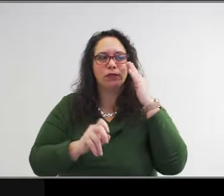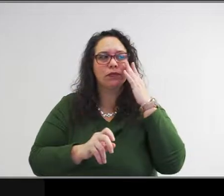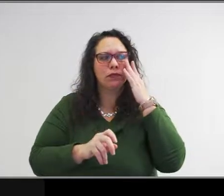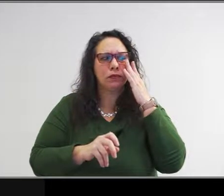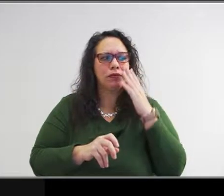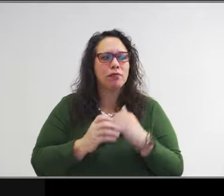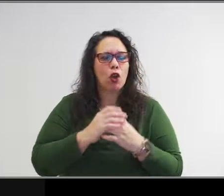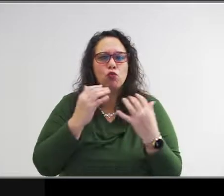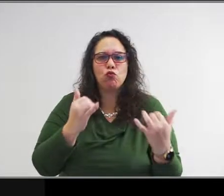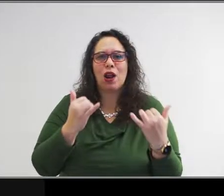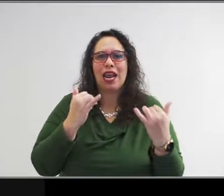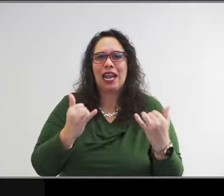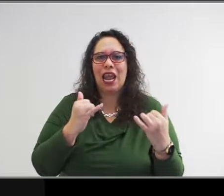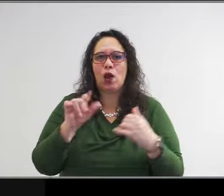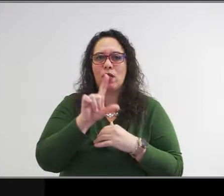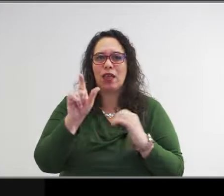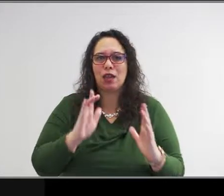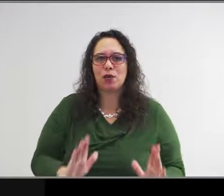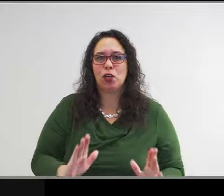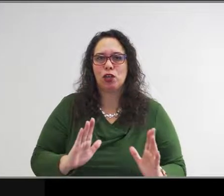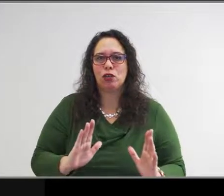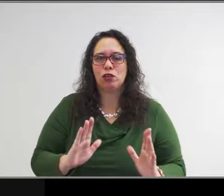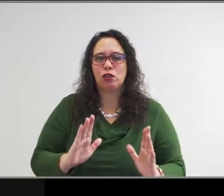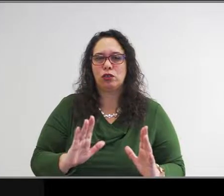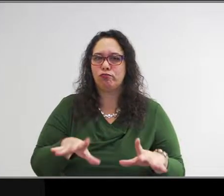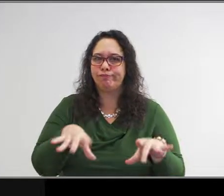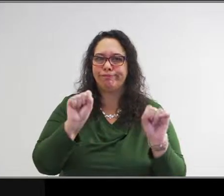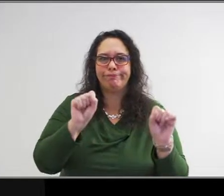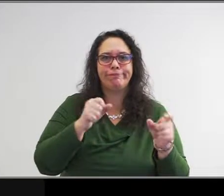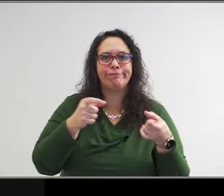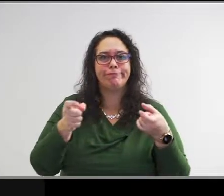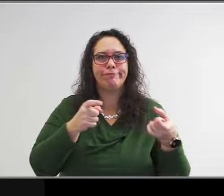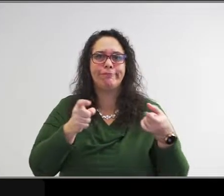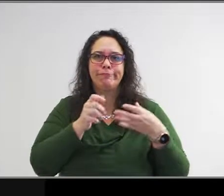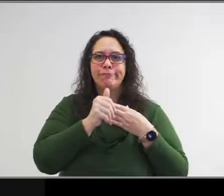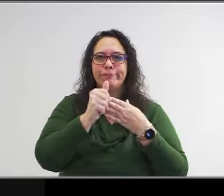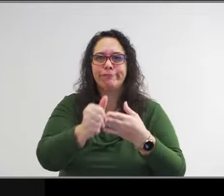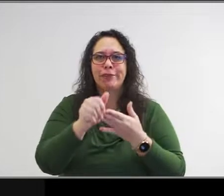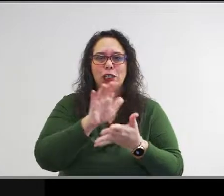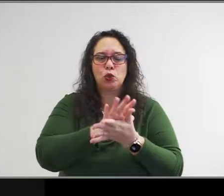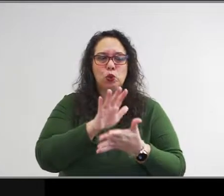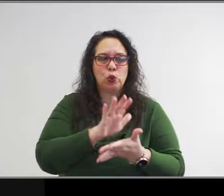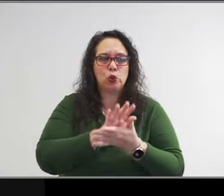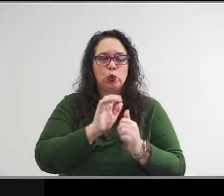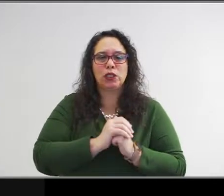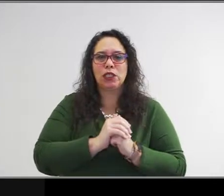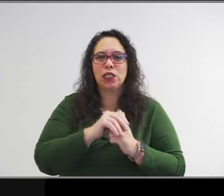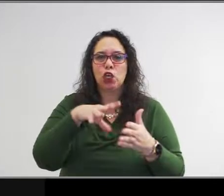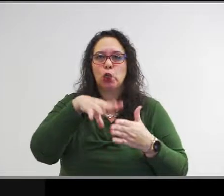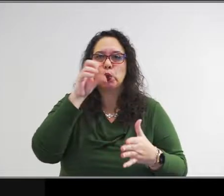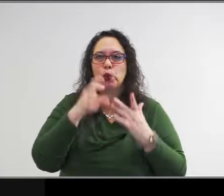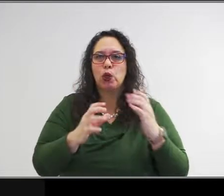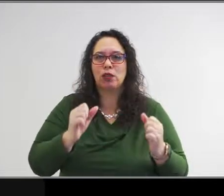and pioneering ways forward for our schools. Students thrive when they have books